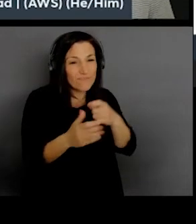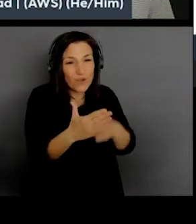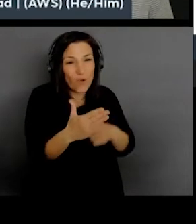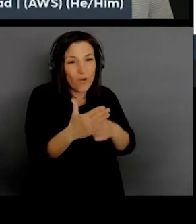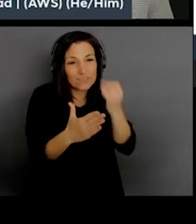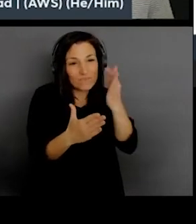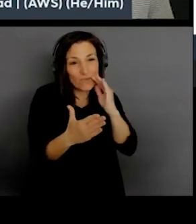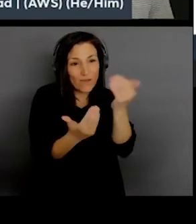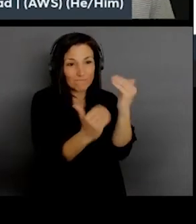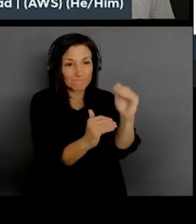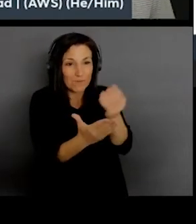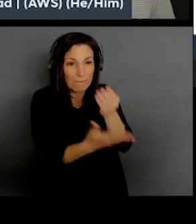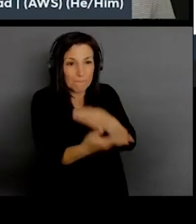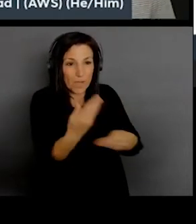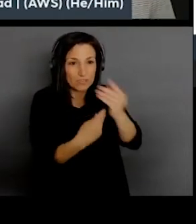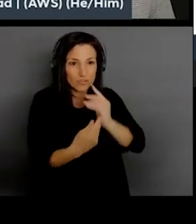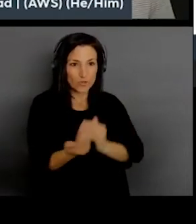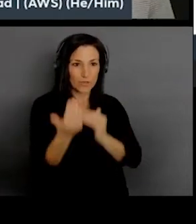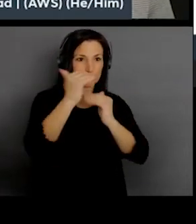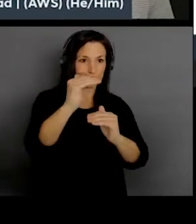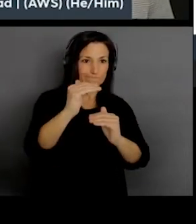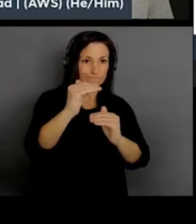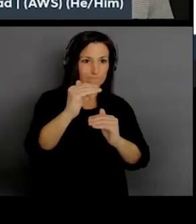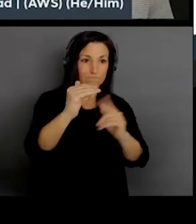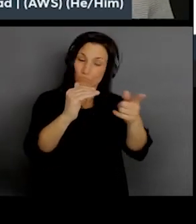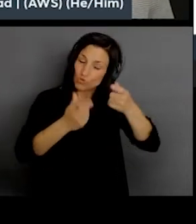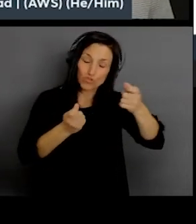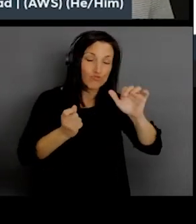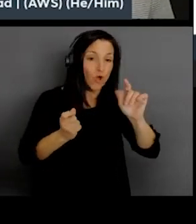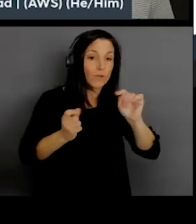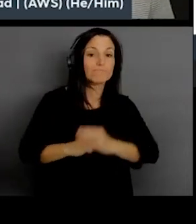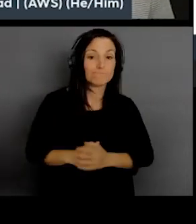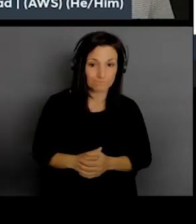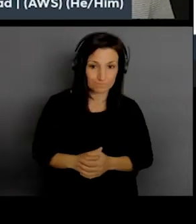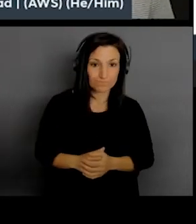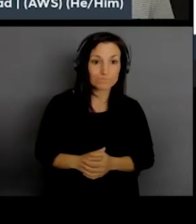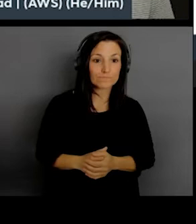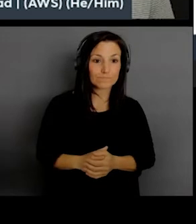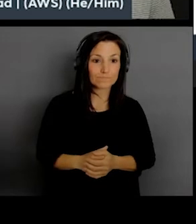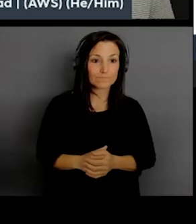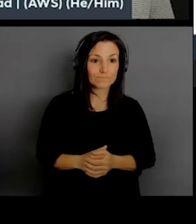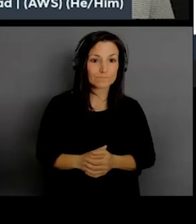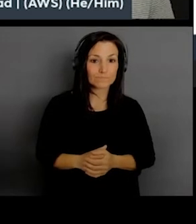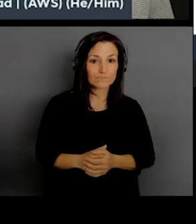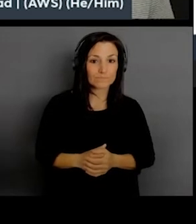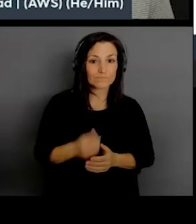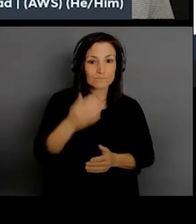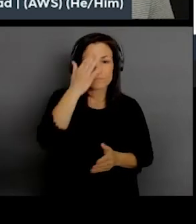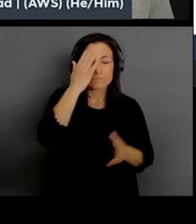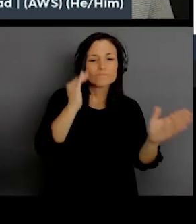then you can restrict how much it scales to. So it's in your control. Nice. Then coming to availability, Multi-AZ, as I was talking about.